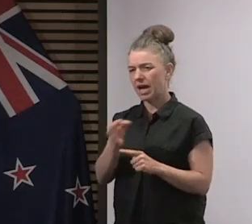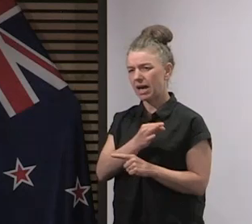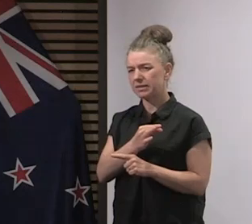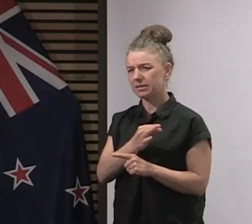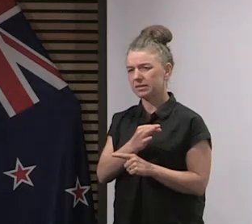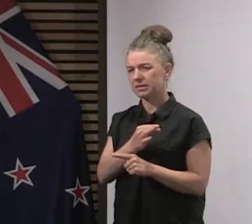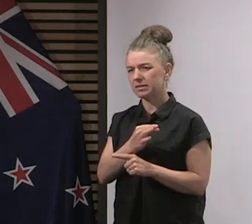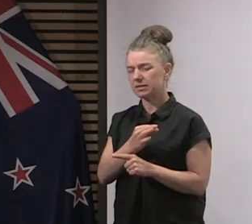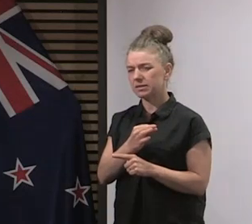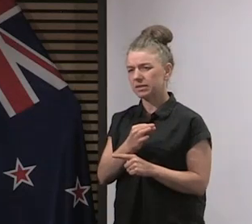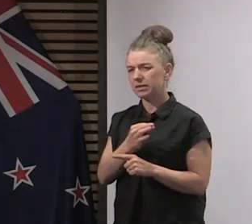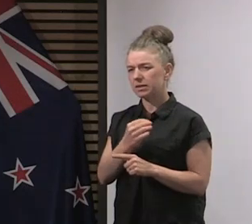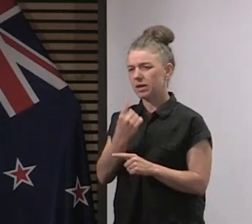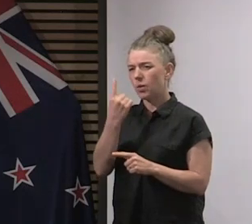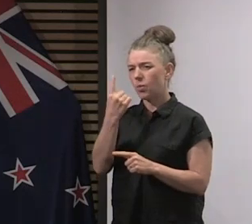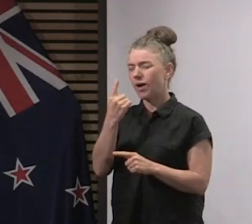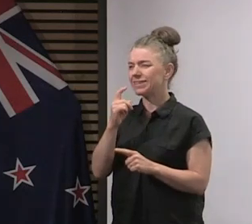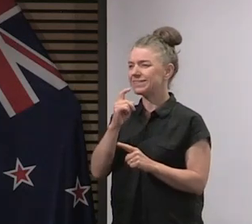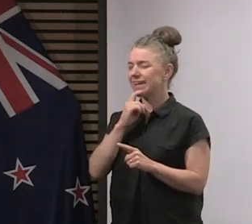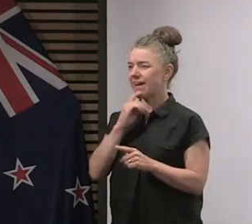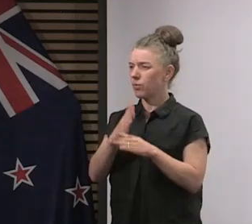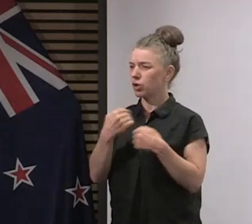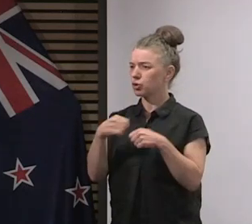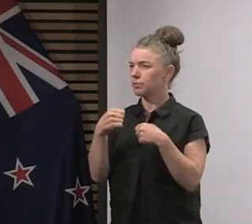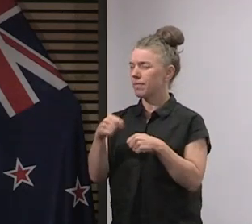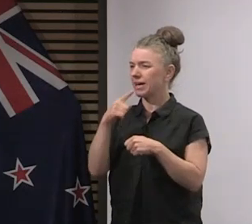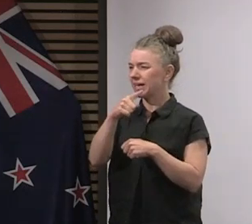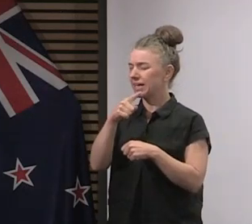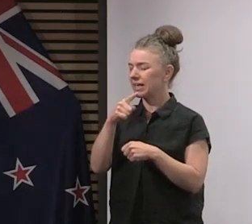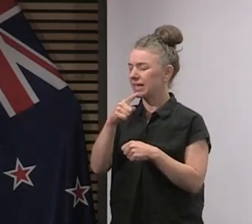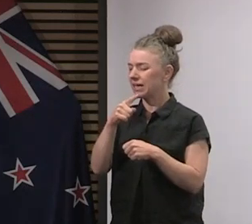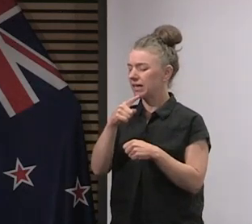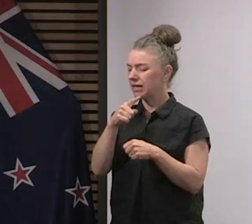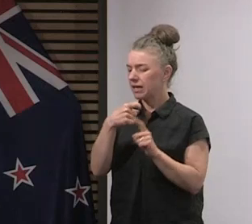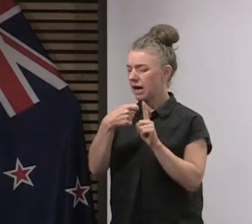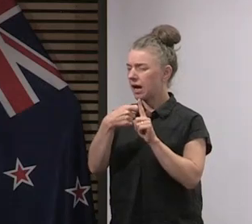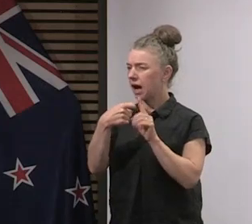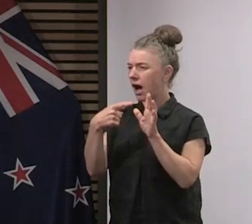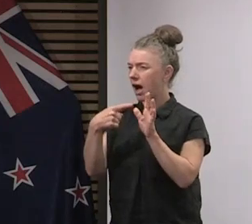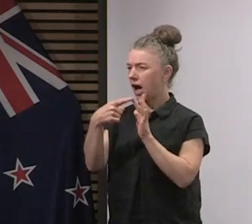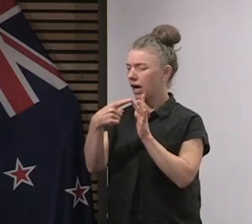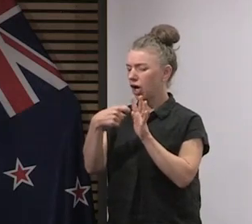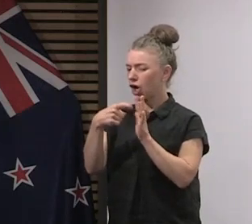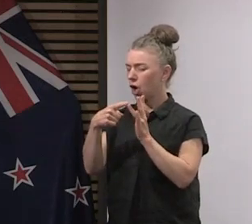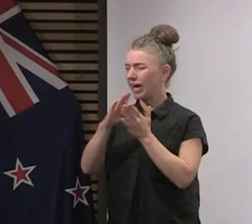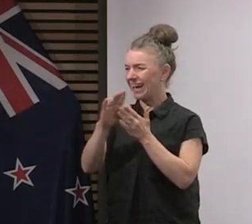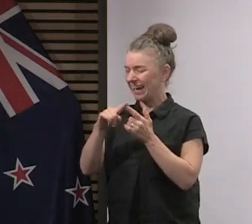Ruby Princess cluster. Do you have anymore information about the